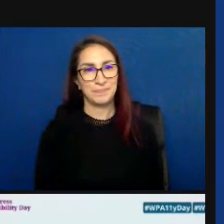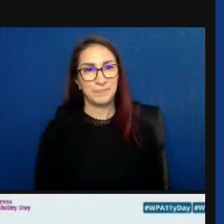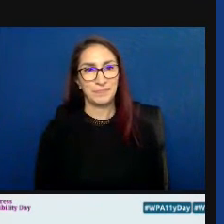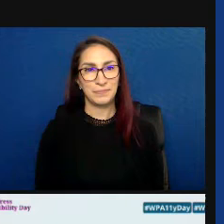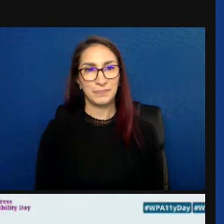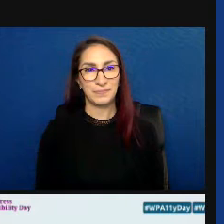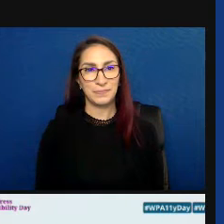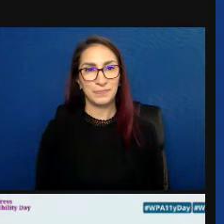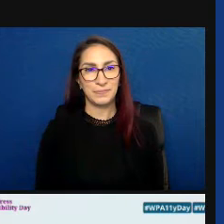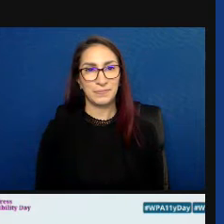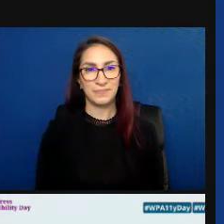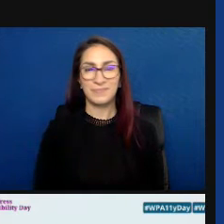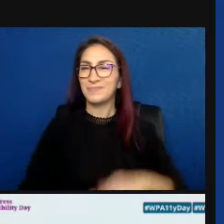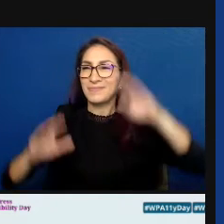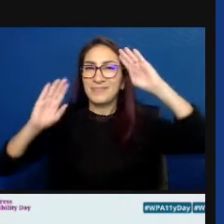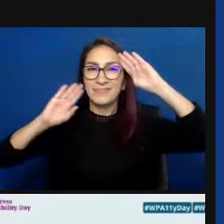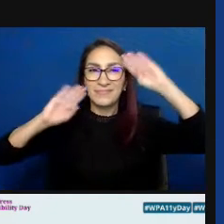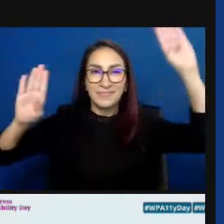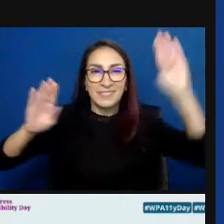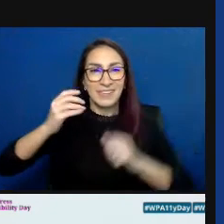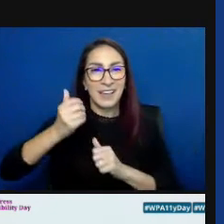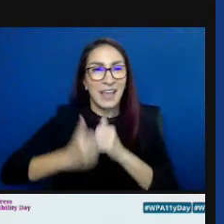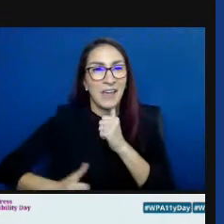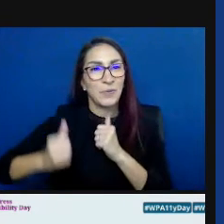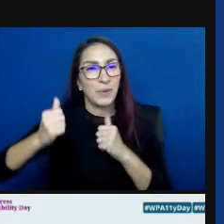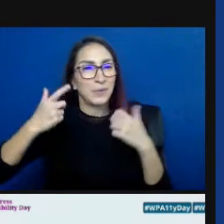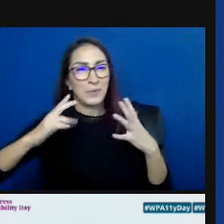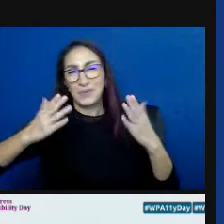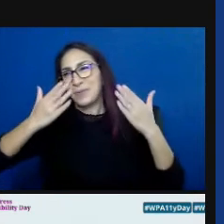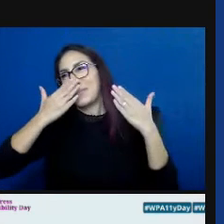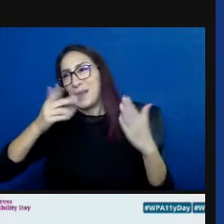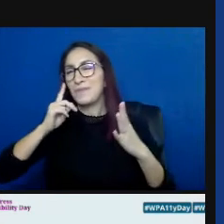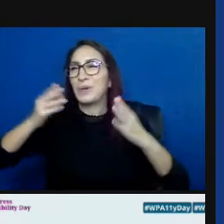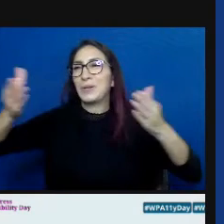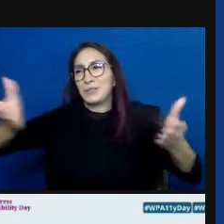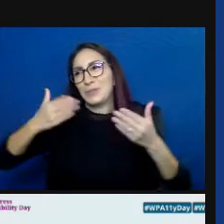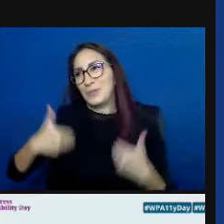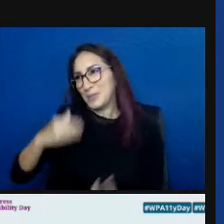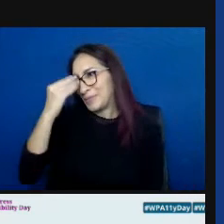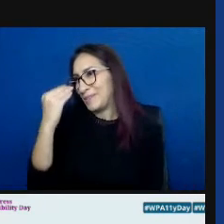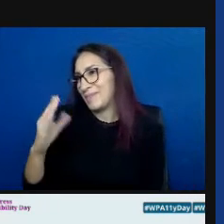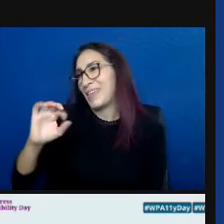Hi, everyone. Thank you for the intro, Amber. I am Nic Steenhout.